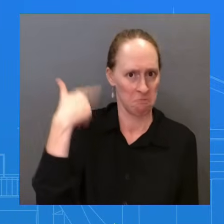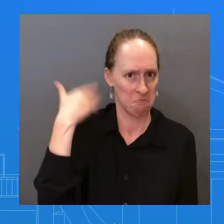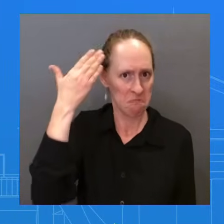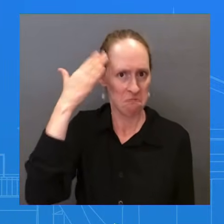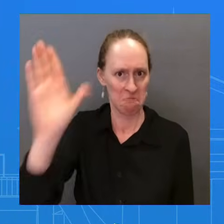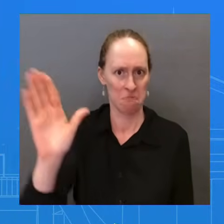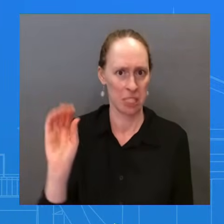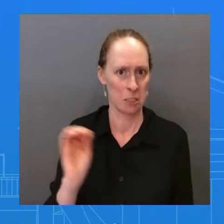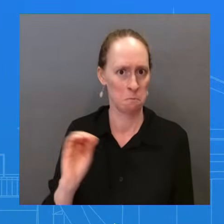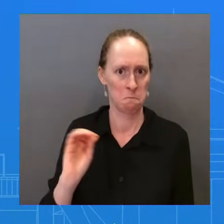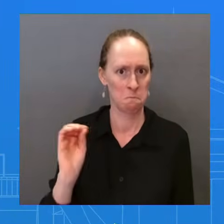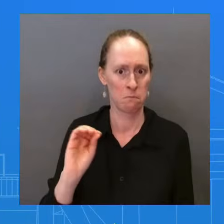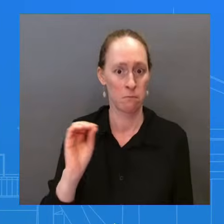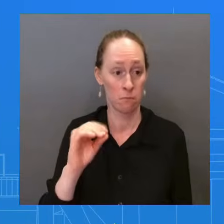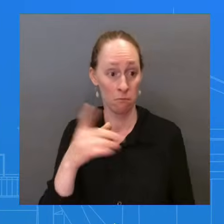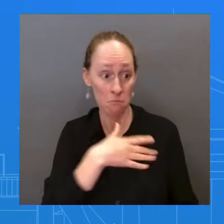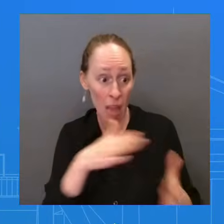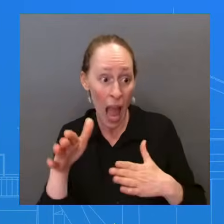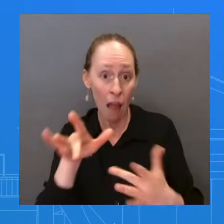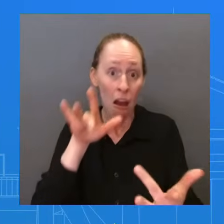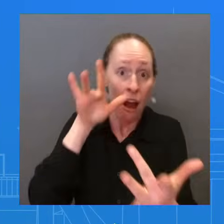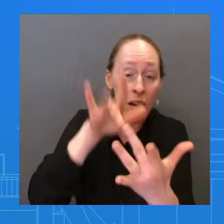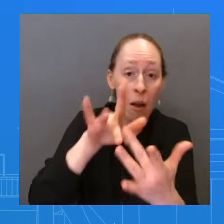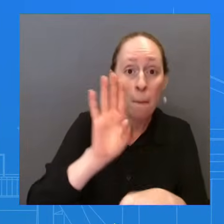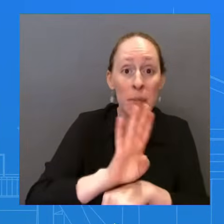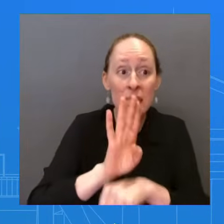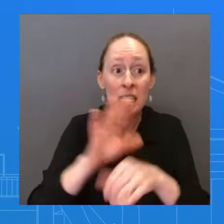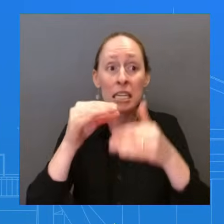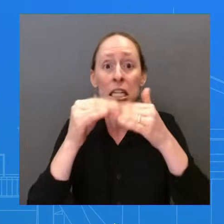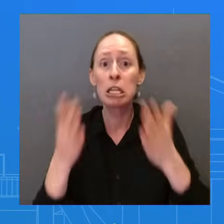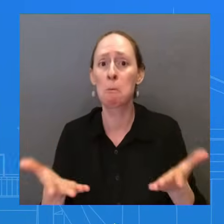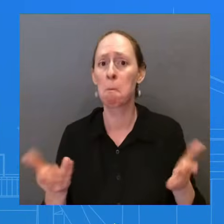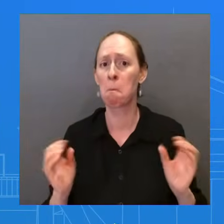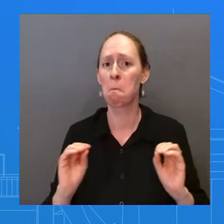Certainly, if they choose to share some insights and perspectives,